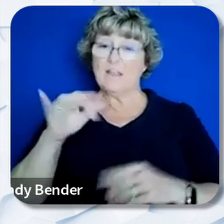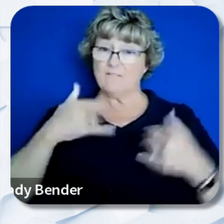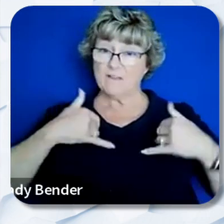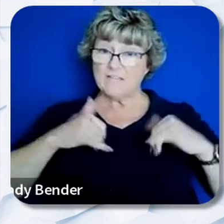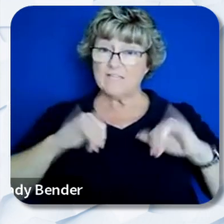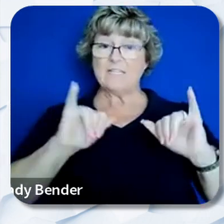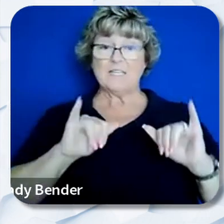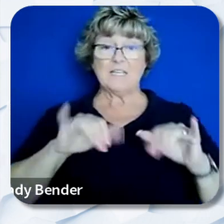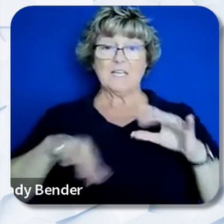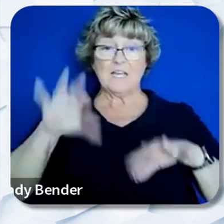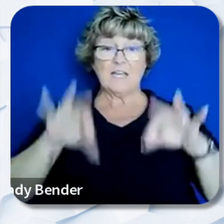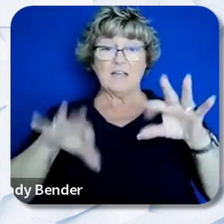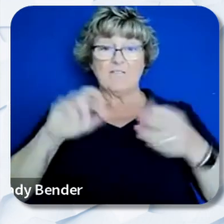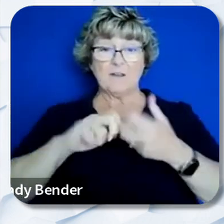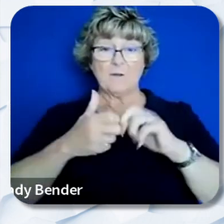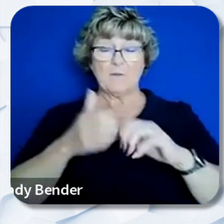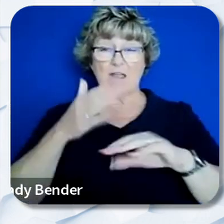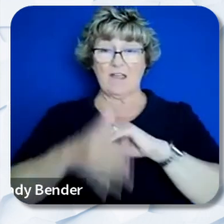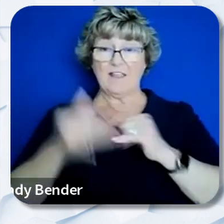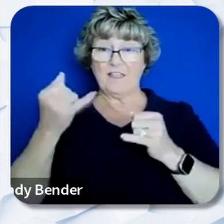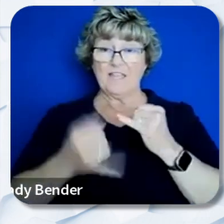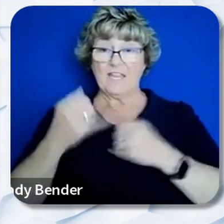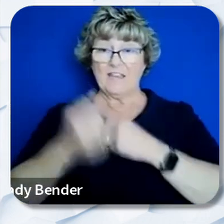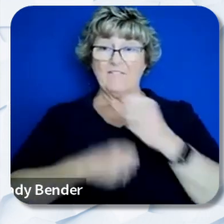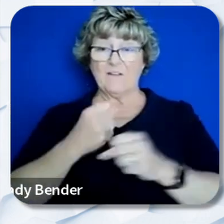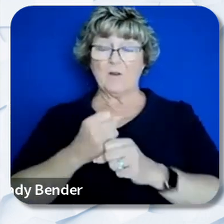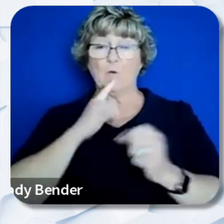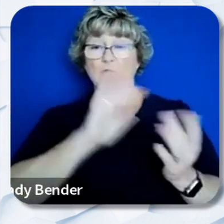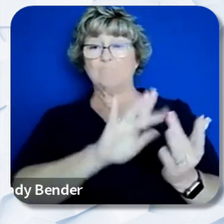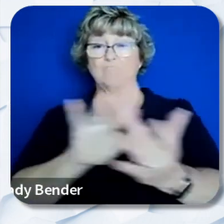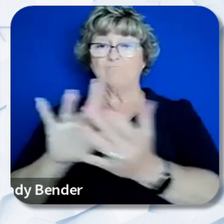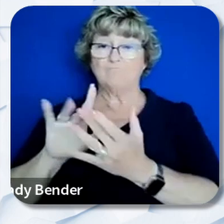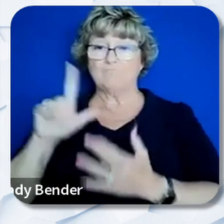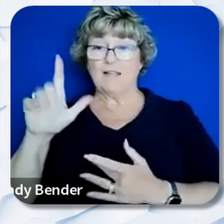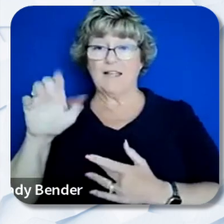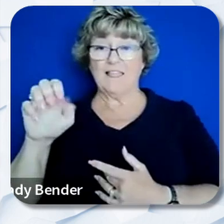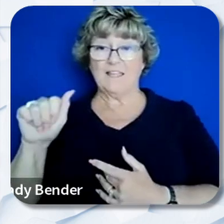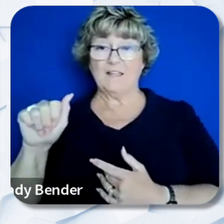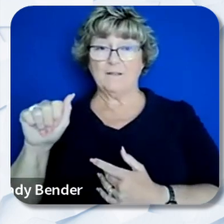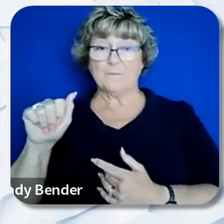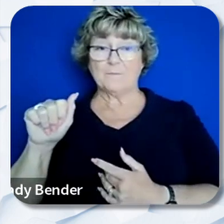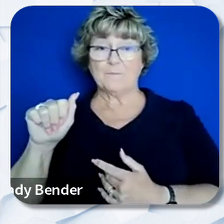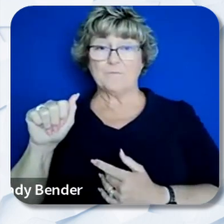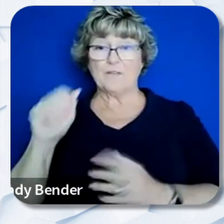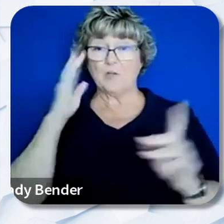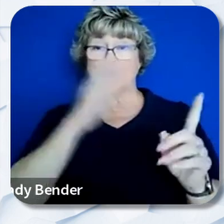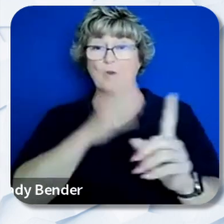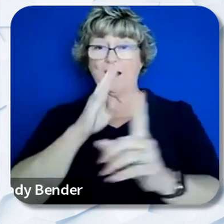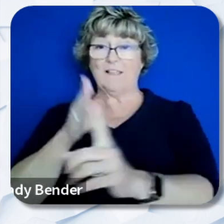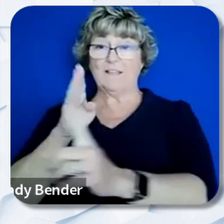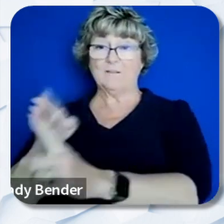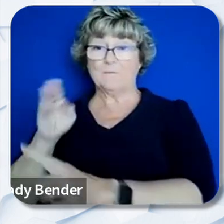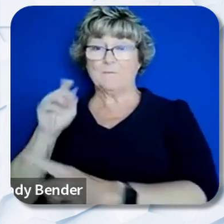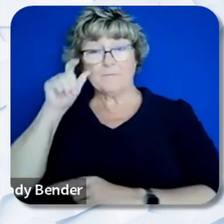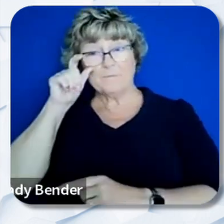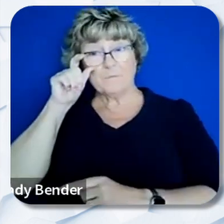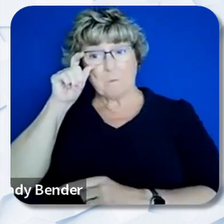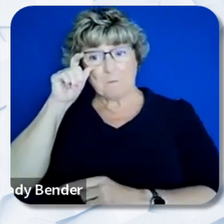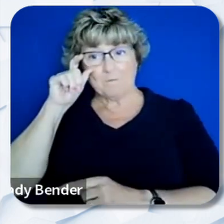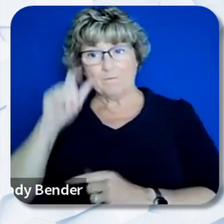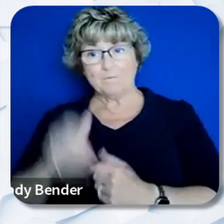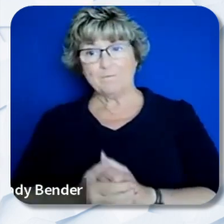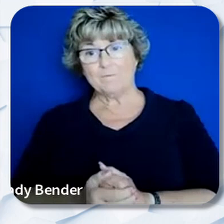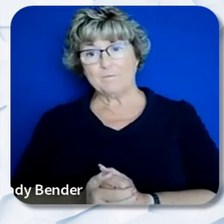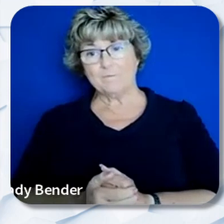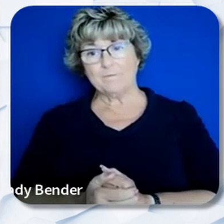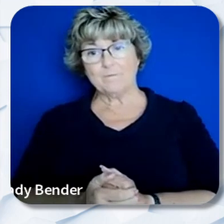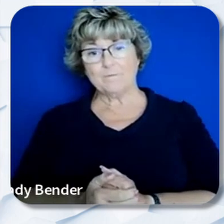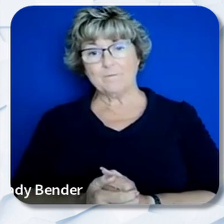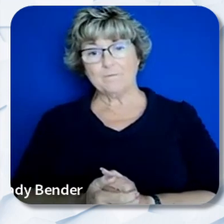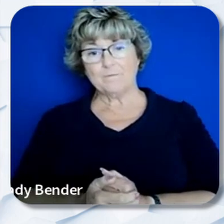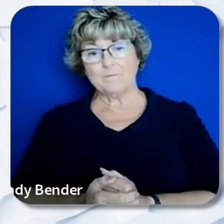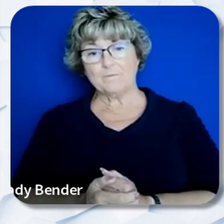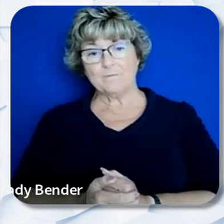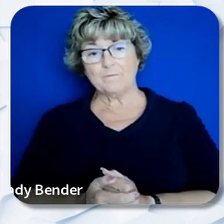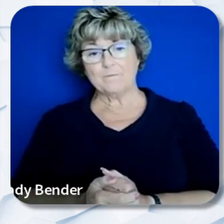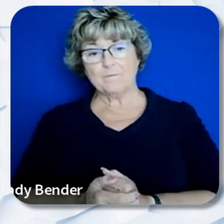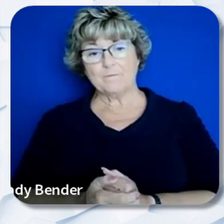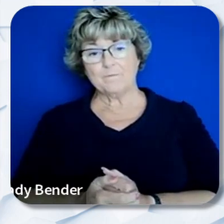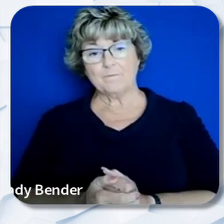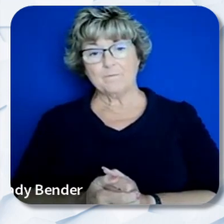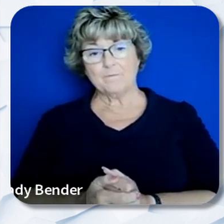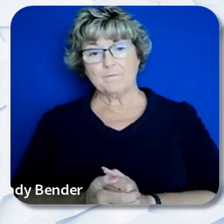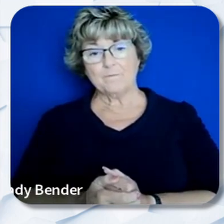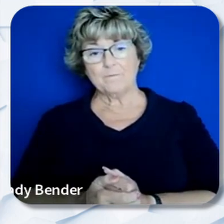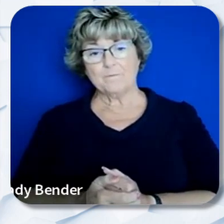to find an issue after the end of year, then we'll reach out to those LEAs directly. "So